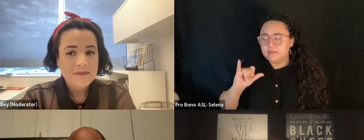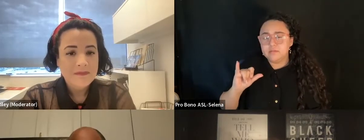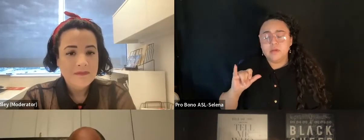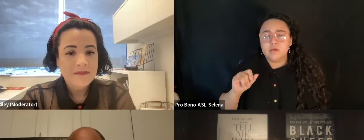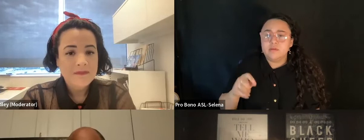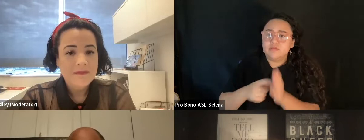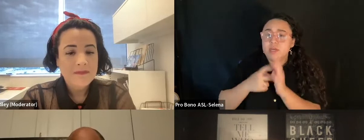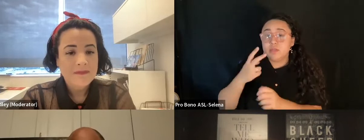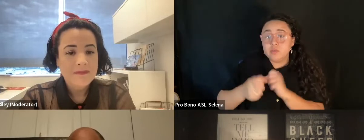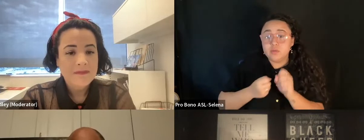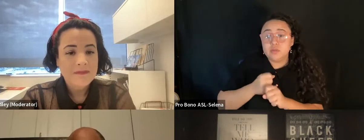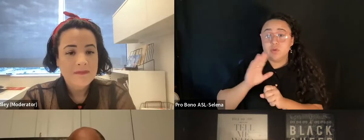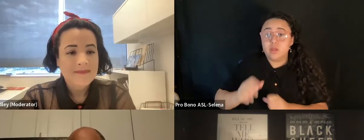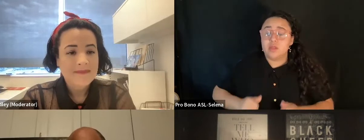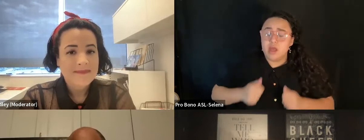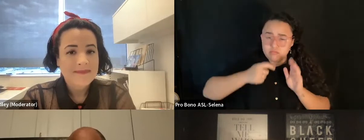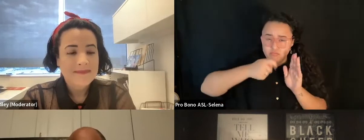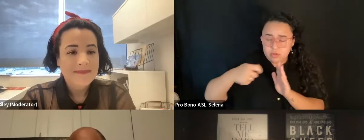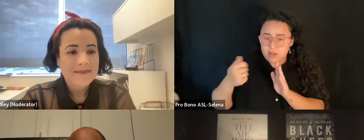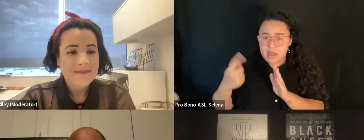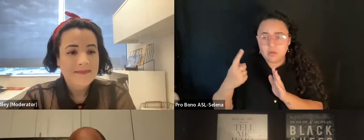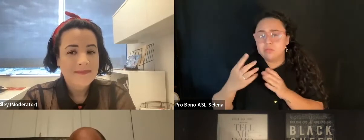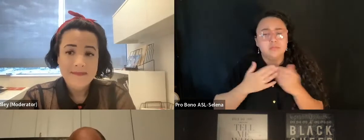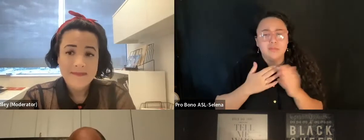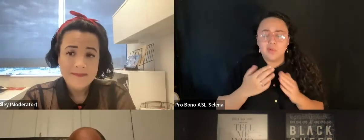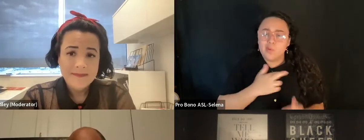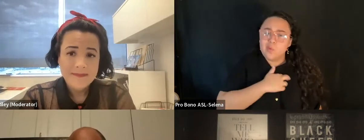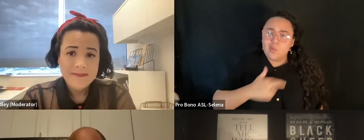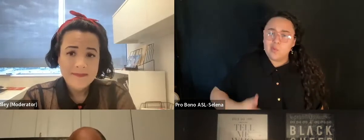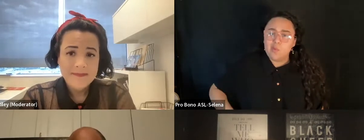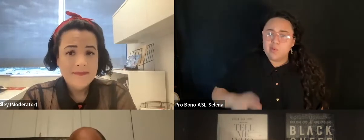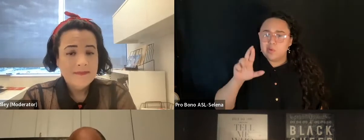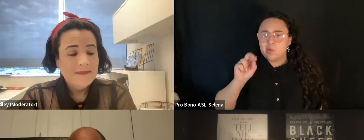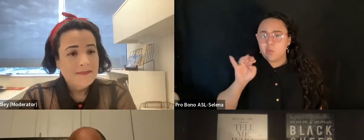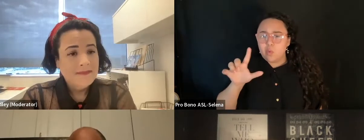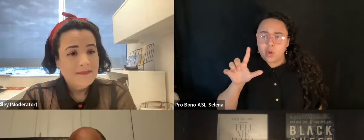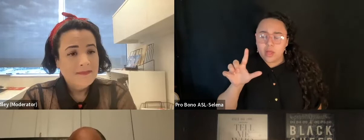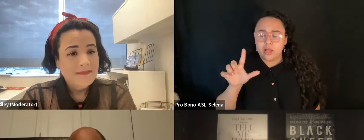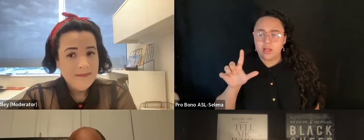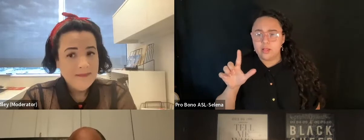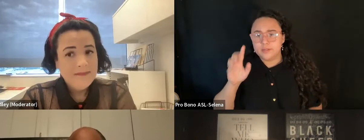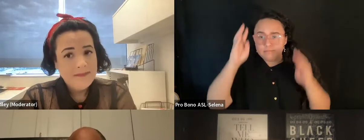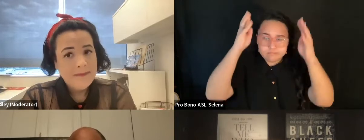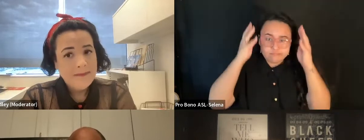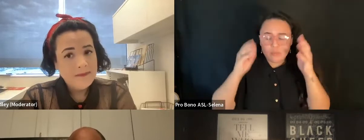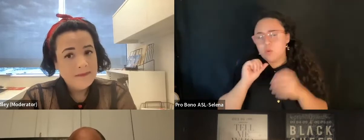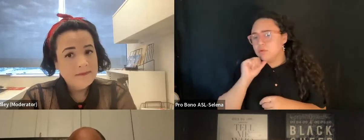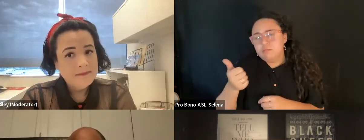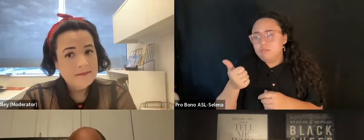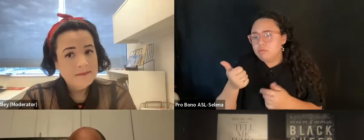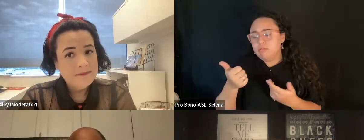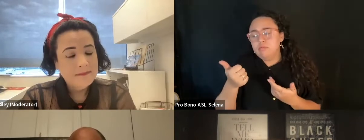put yourself in their shoes and try to understand their life and how they lived their life and the